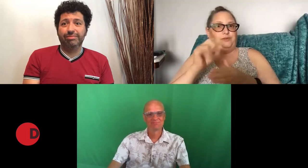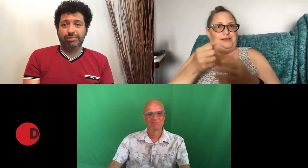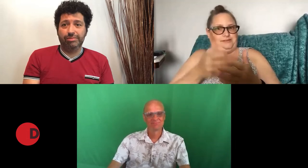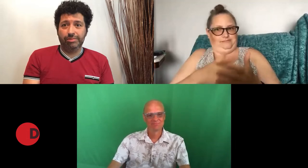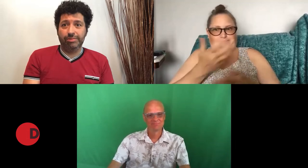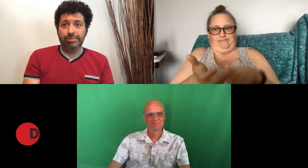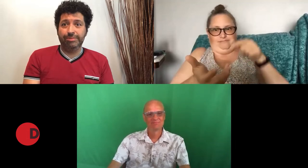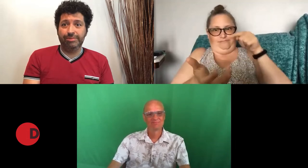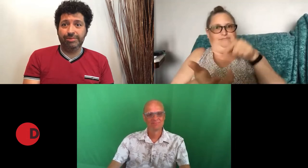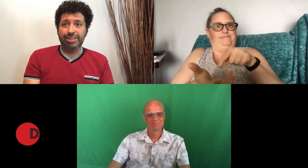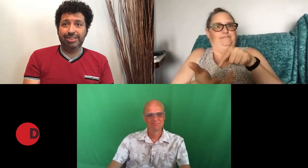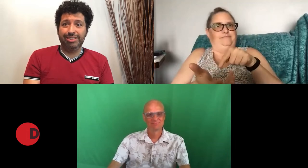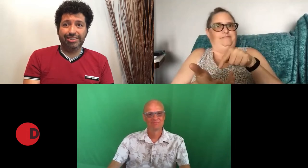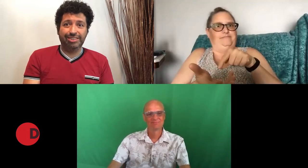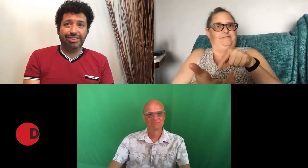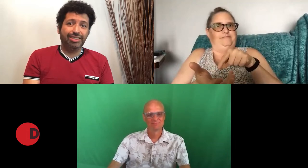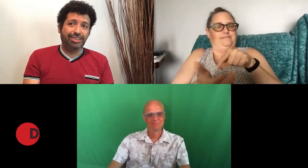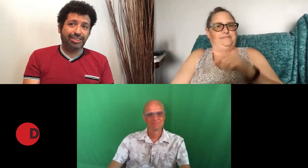It was the truth that came out.